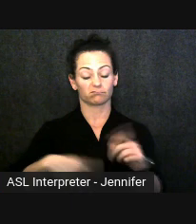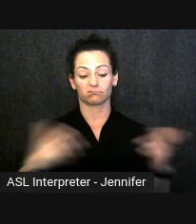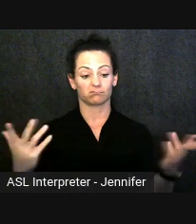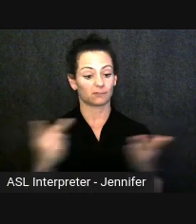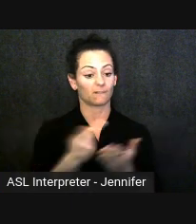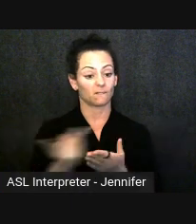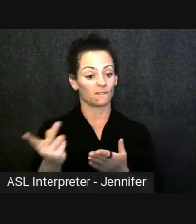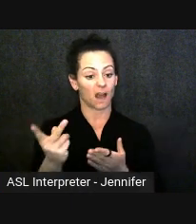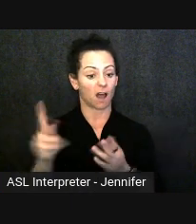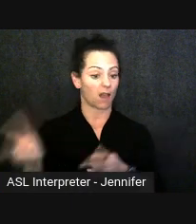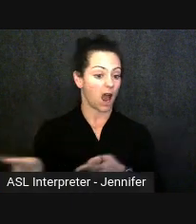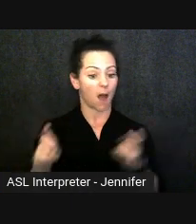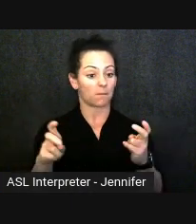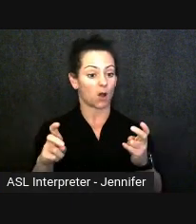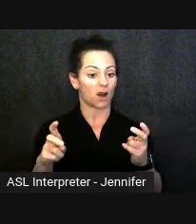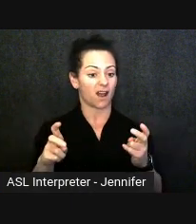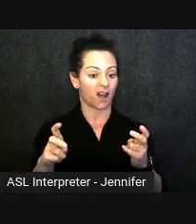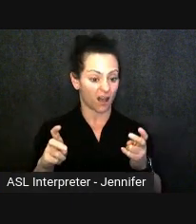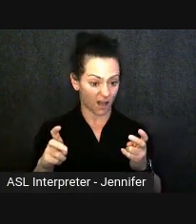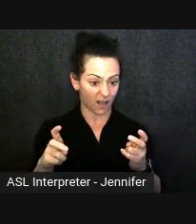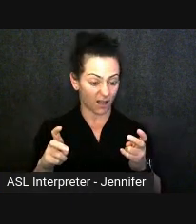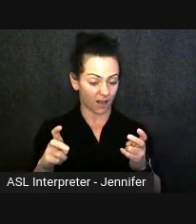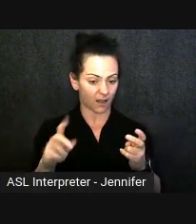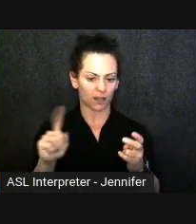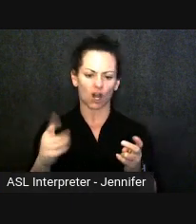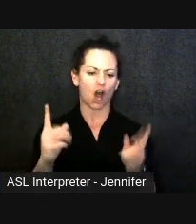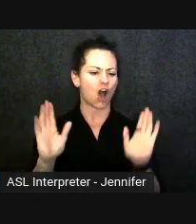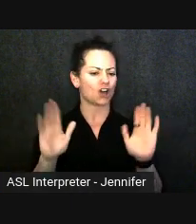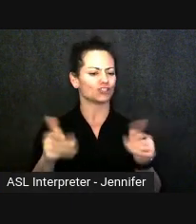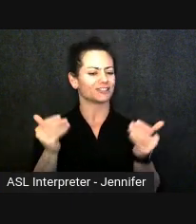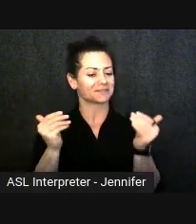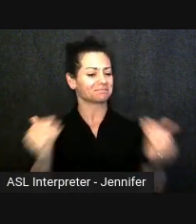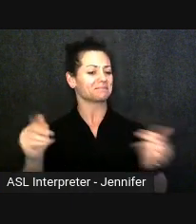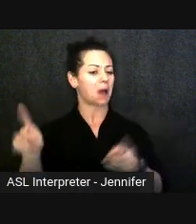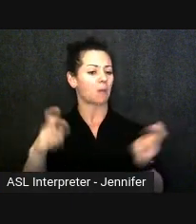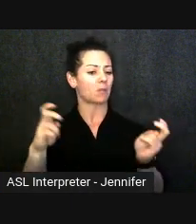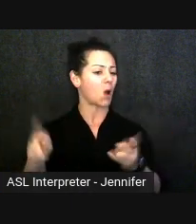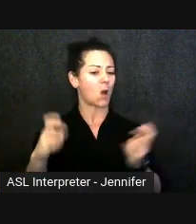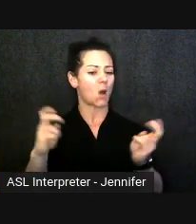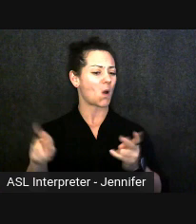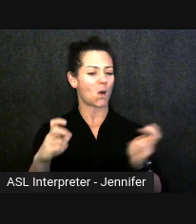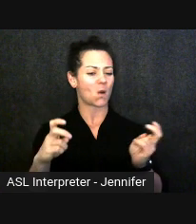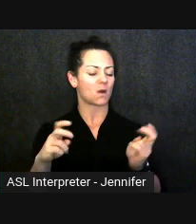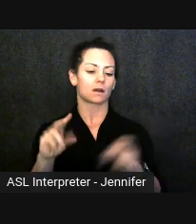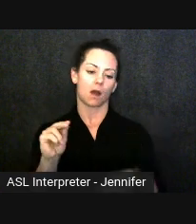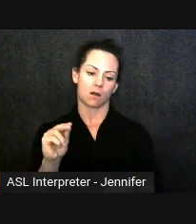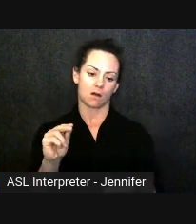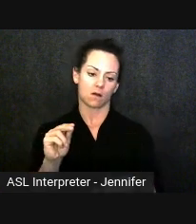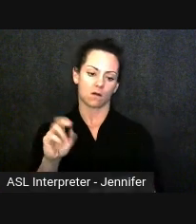you know, tie into your camera and just be like, upload away, upload away, but the cloud can force front-end accessibility